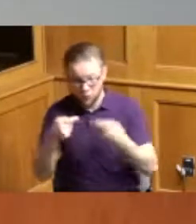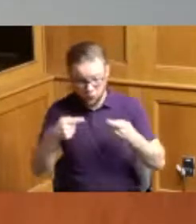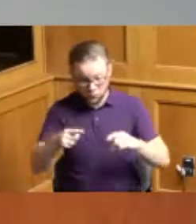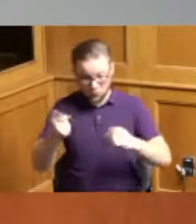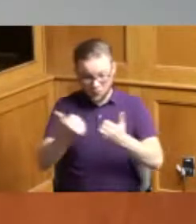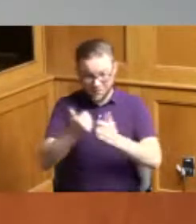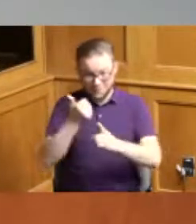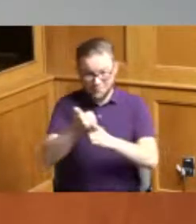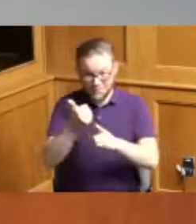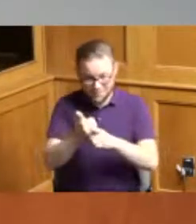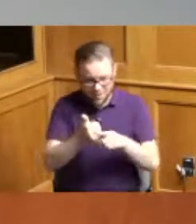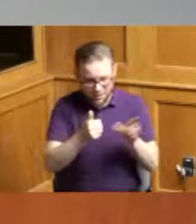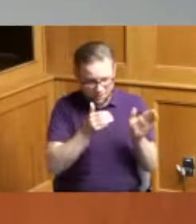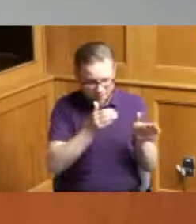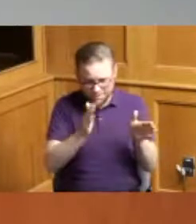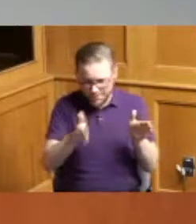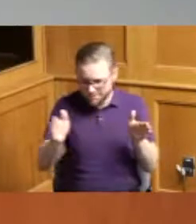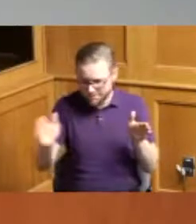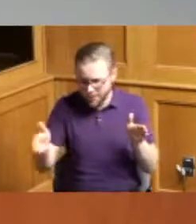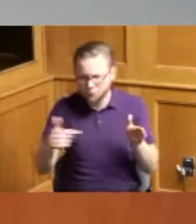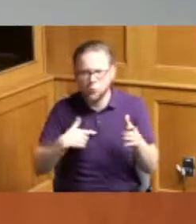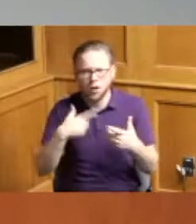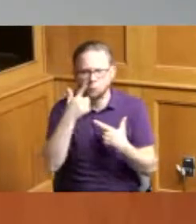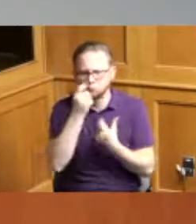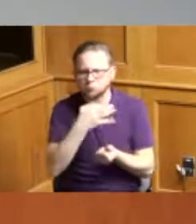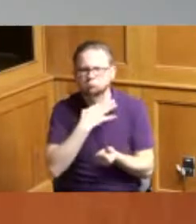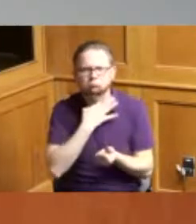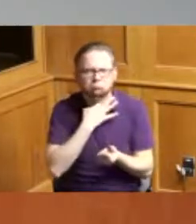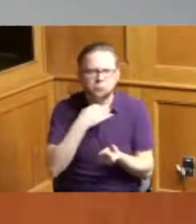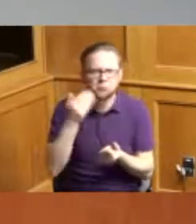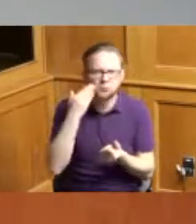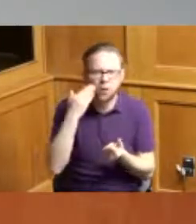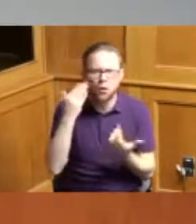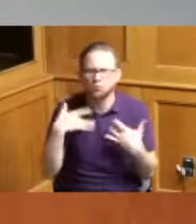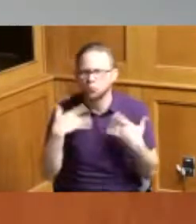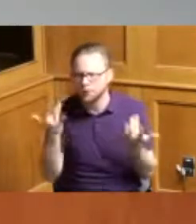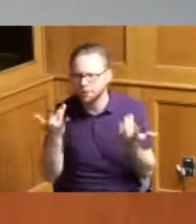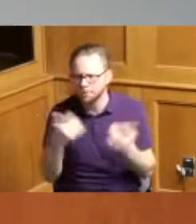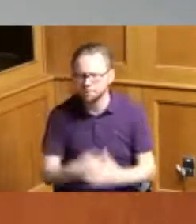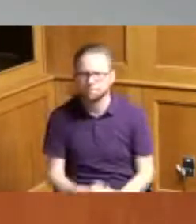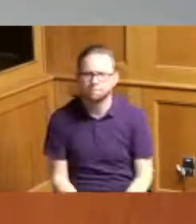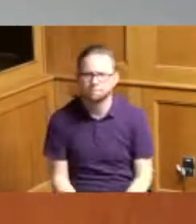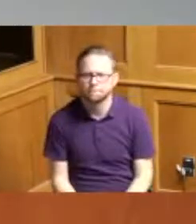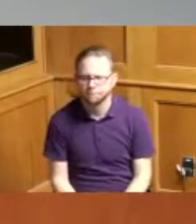interested to know what else is going on where it's happening and how what we are doing kind